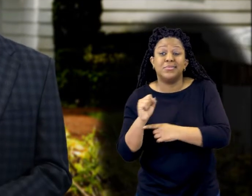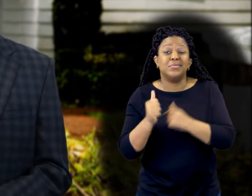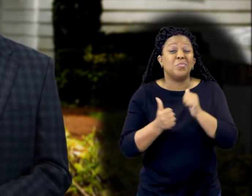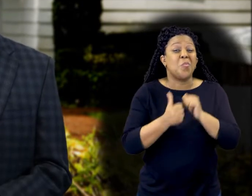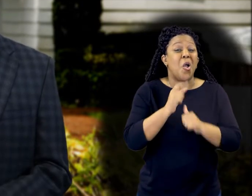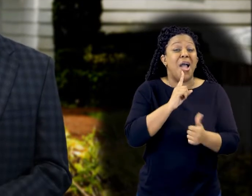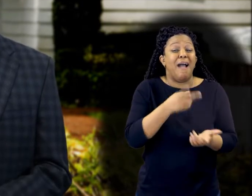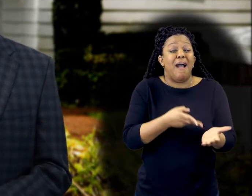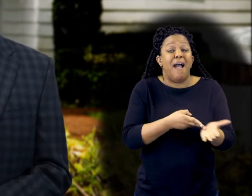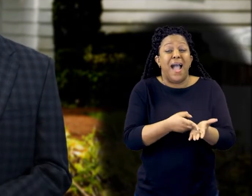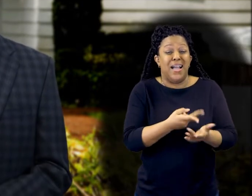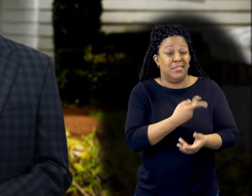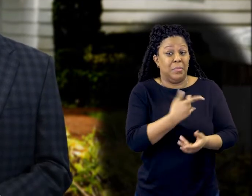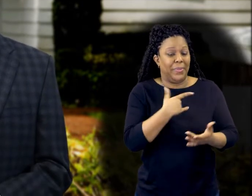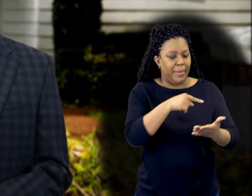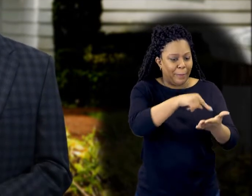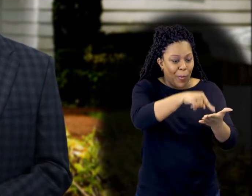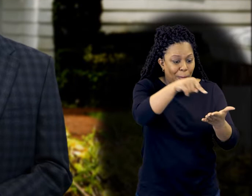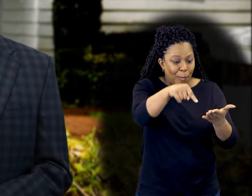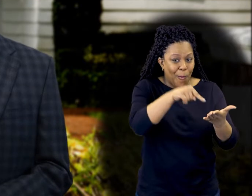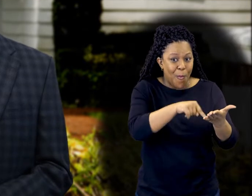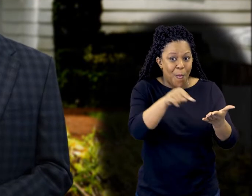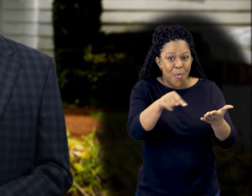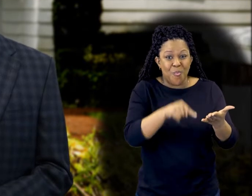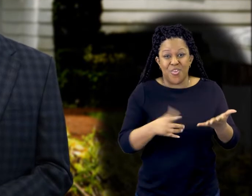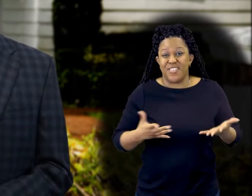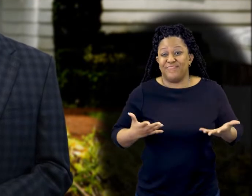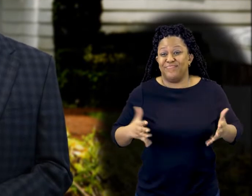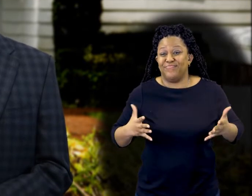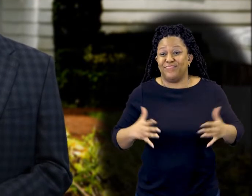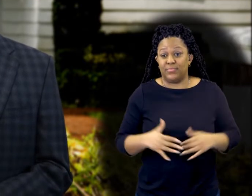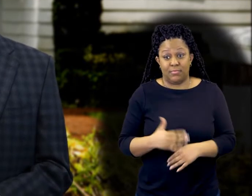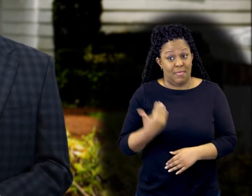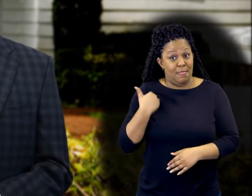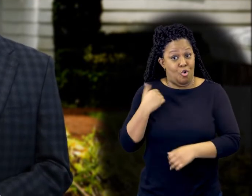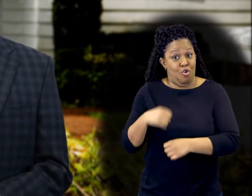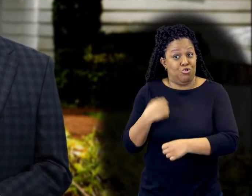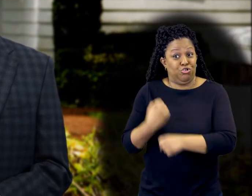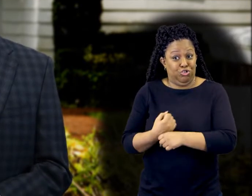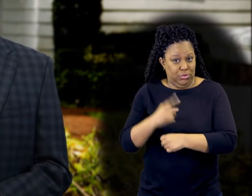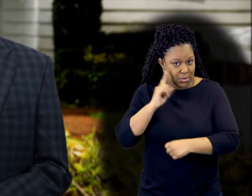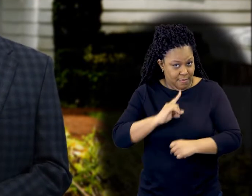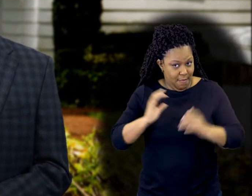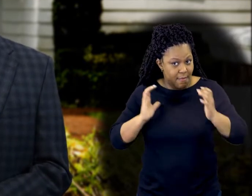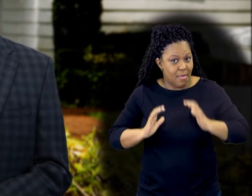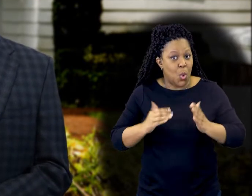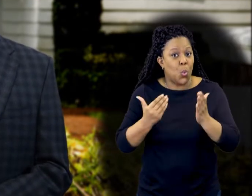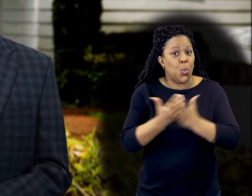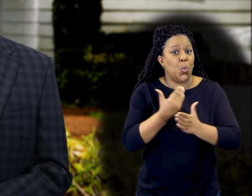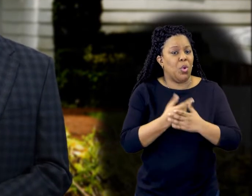And to be honest, there was a lot of pointing. Then last year, I started working with a new Deaf client.